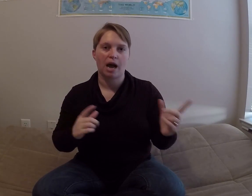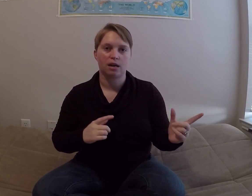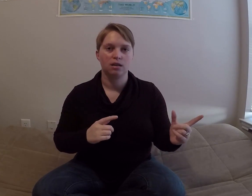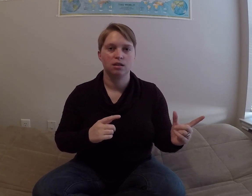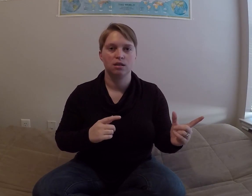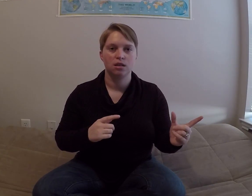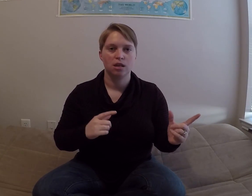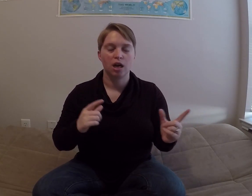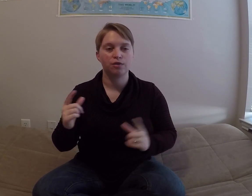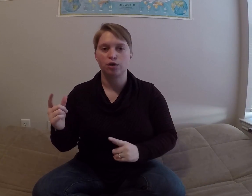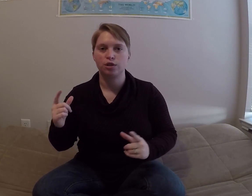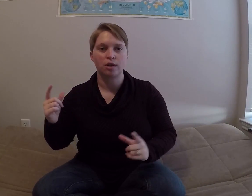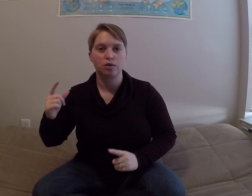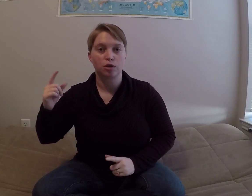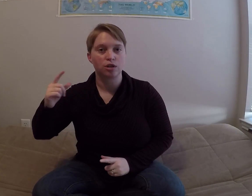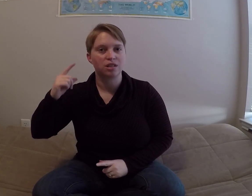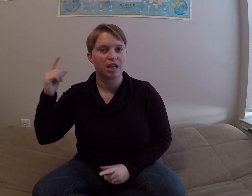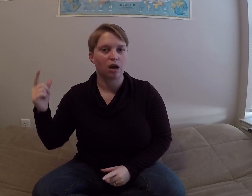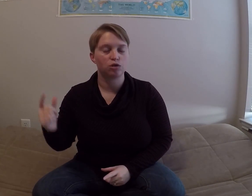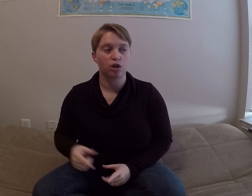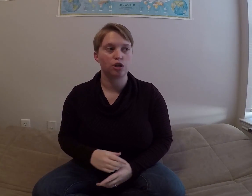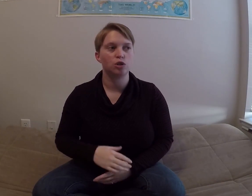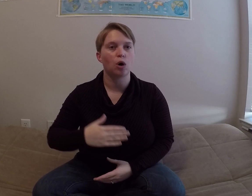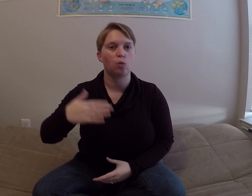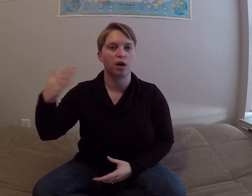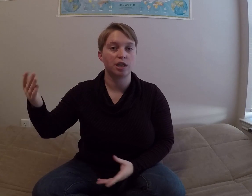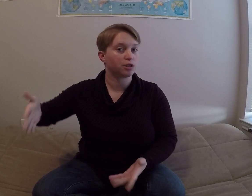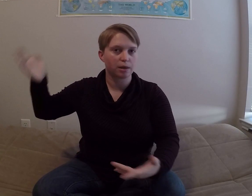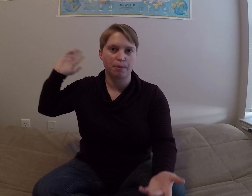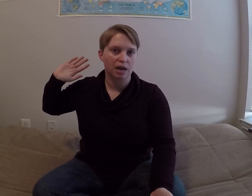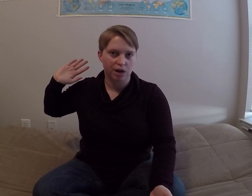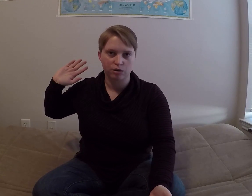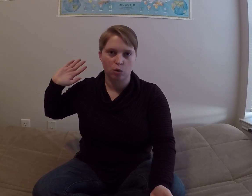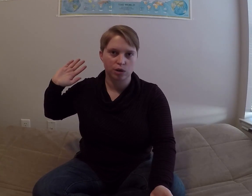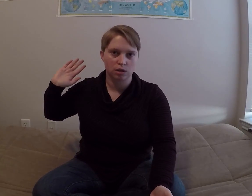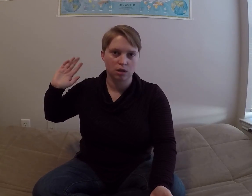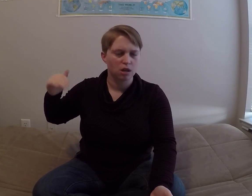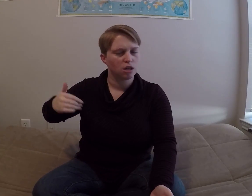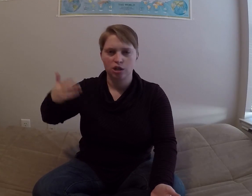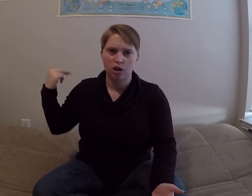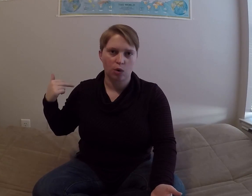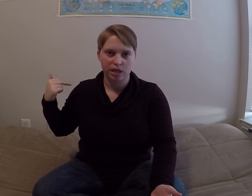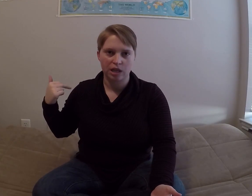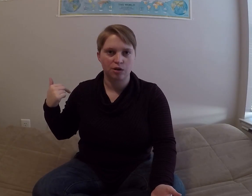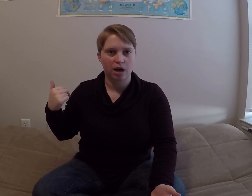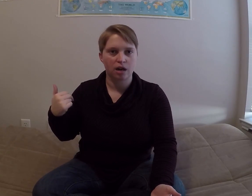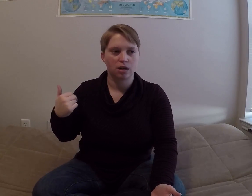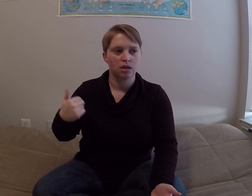If there’s certain sounds that you don’t want to hear, like background noise. You don’t want to hear that.